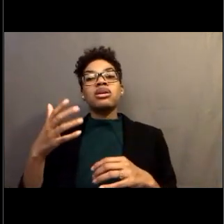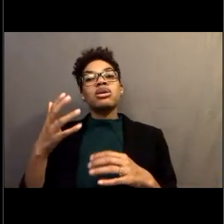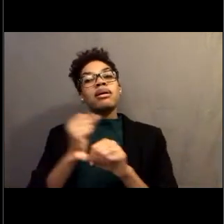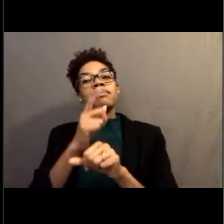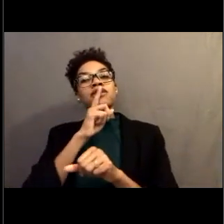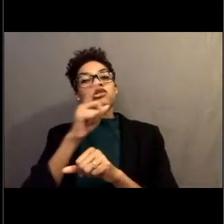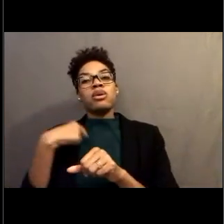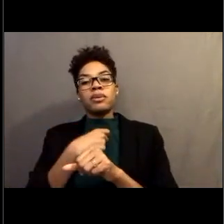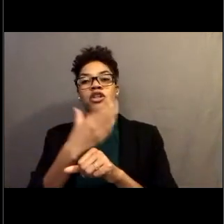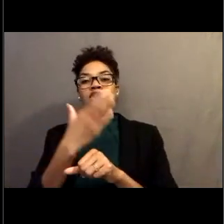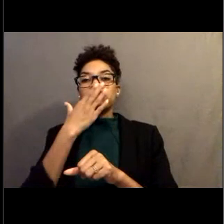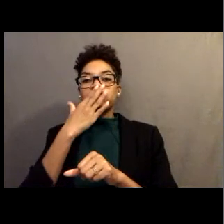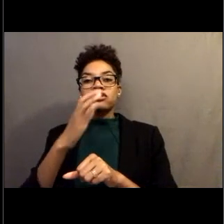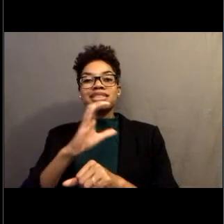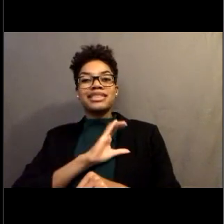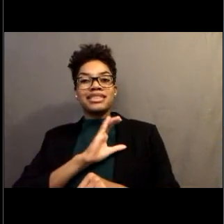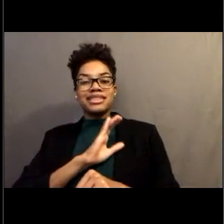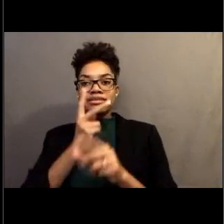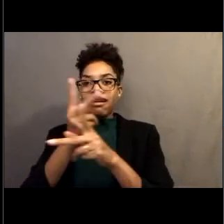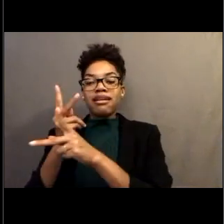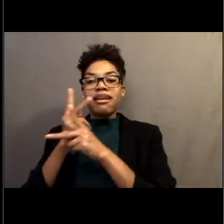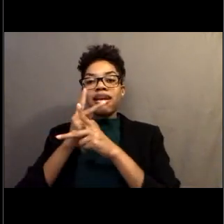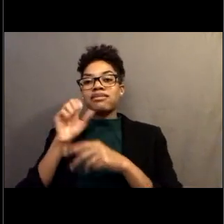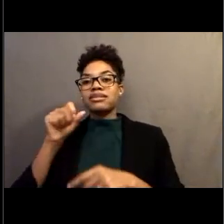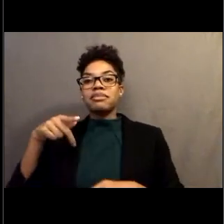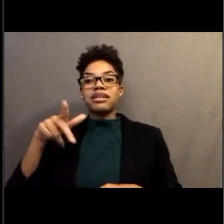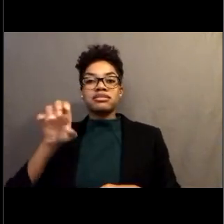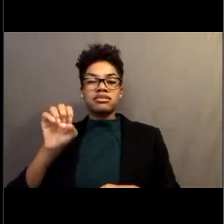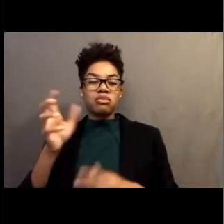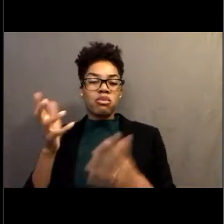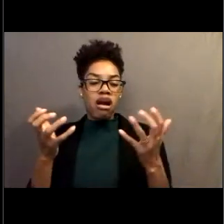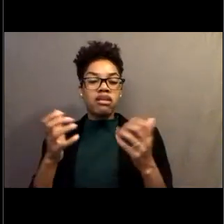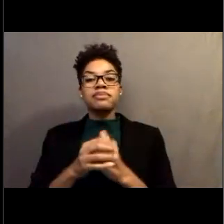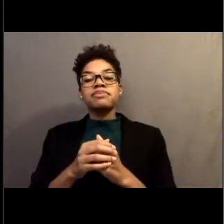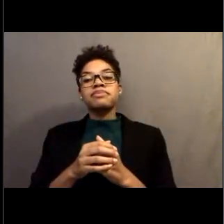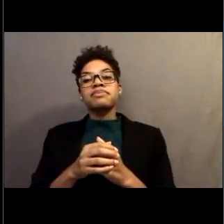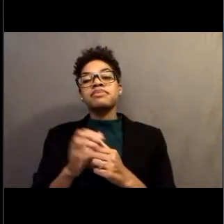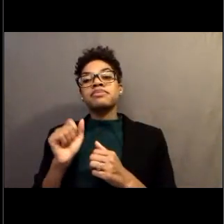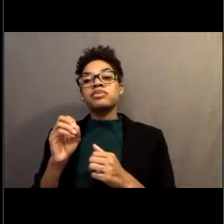but you really want to be responsible. And, so what we do at NOAA and at NASA.